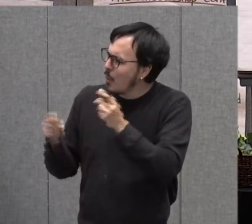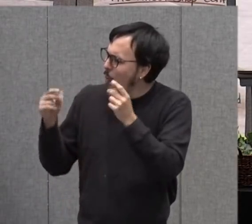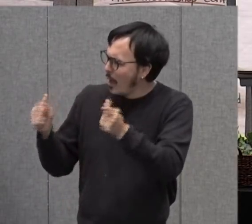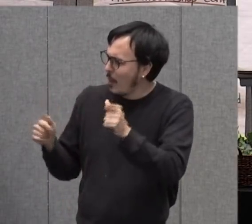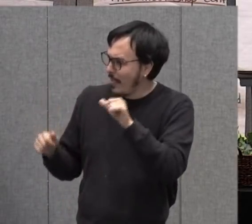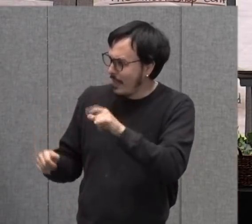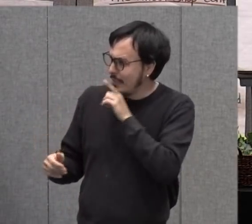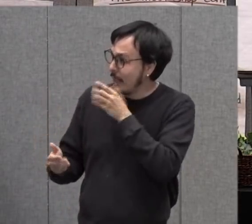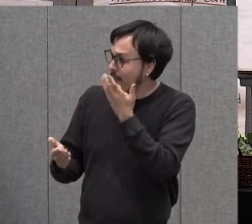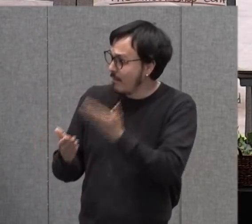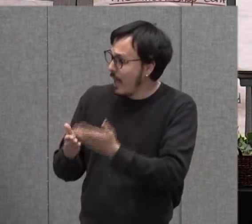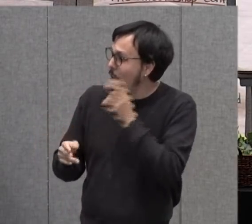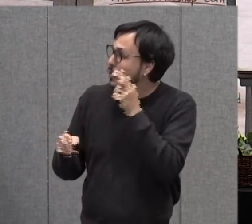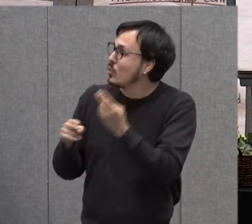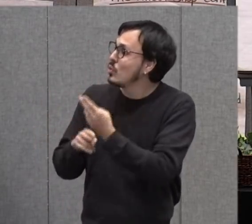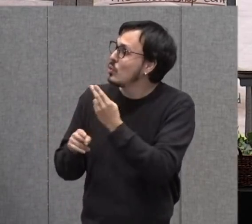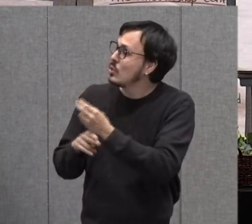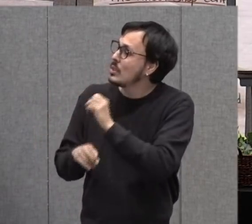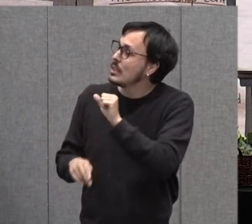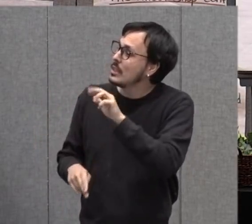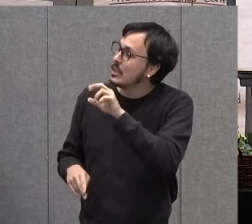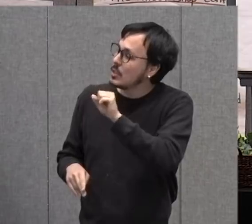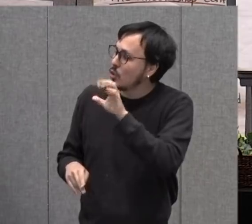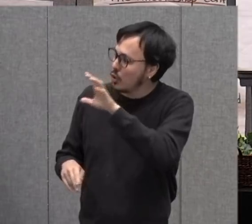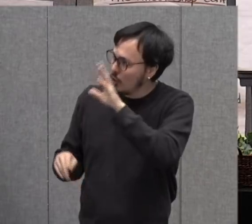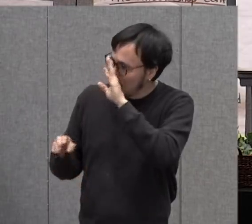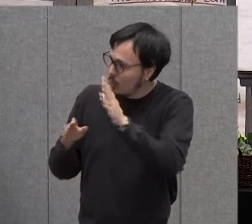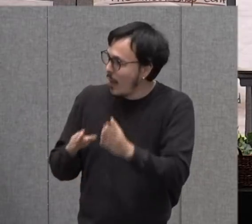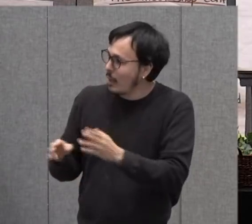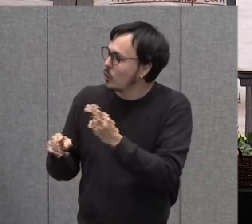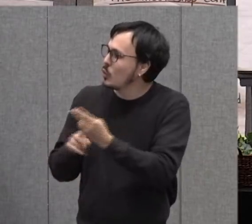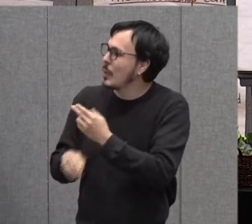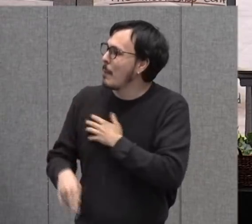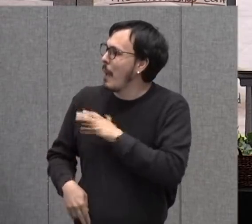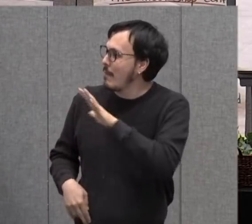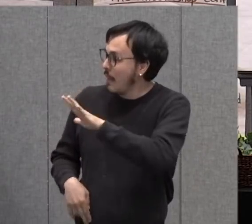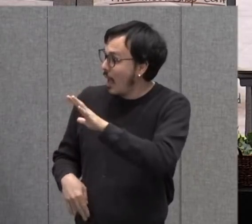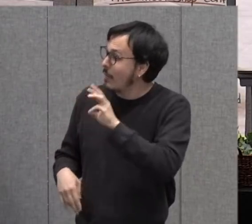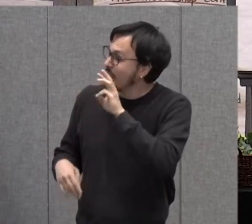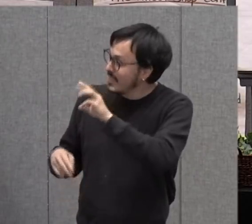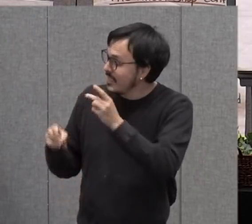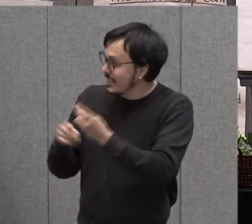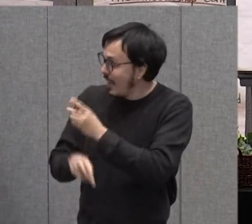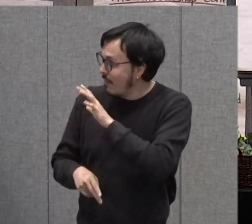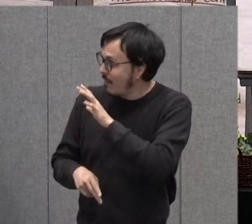I would use Ms. Sears' strategy about using my fives and six times five is 30.